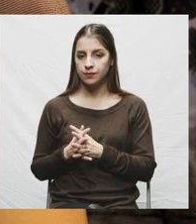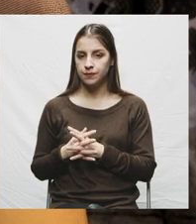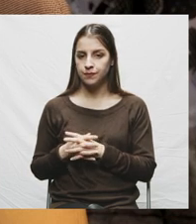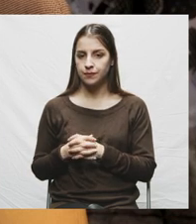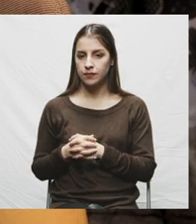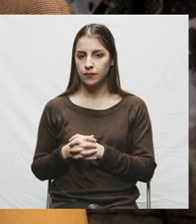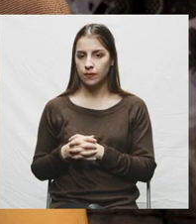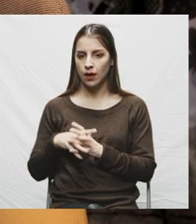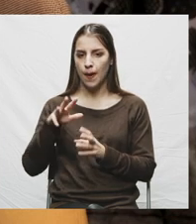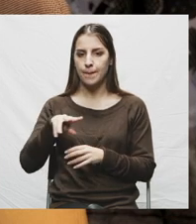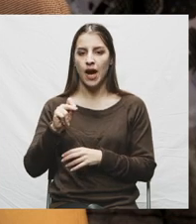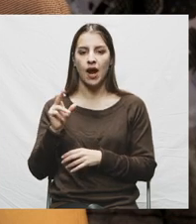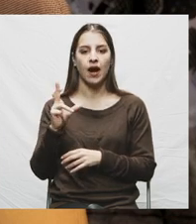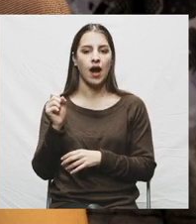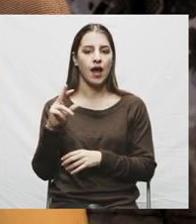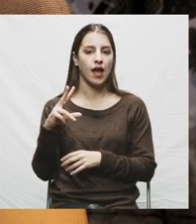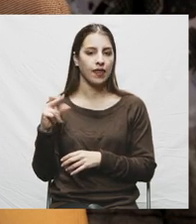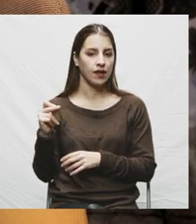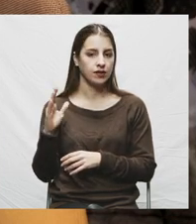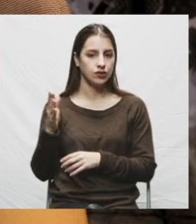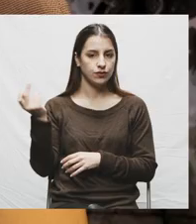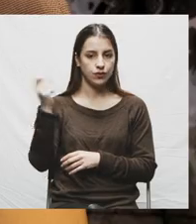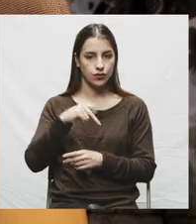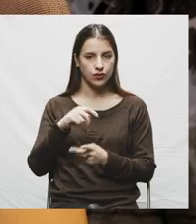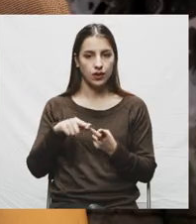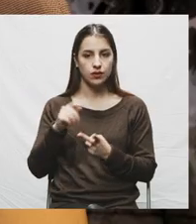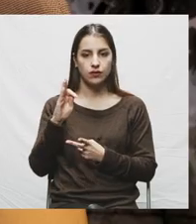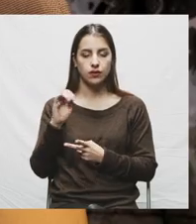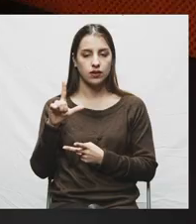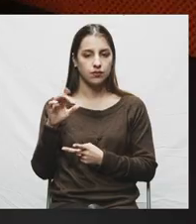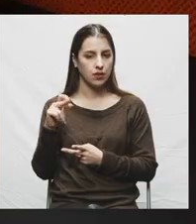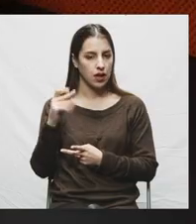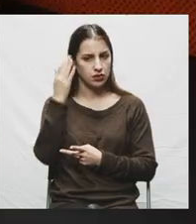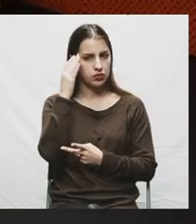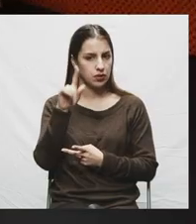And… Margarida had already returned, Filipa had some problems,